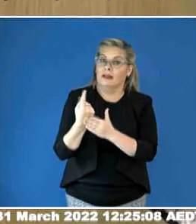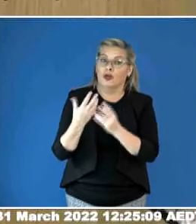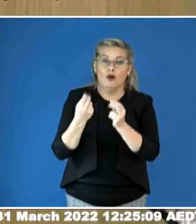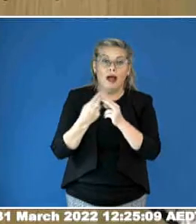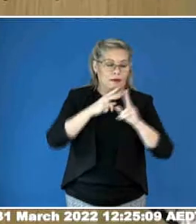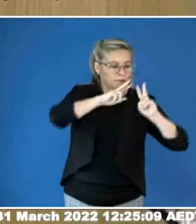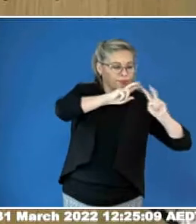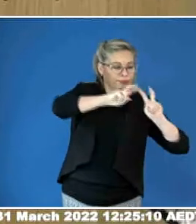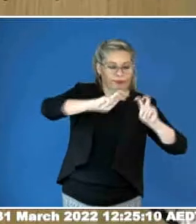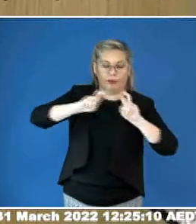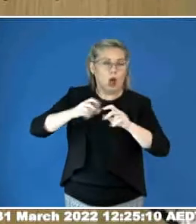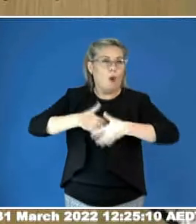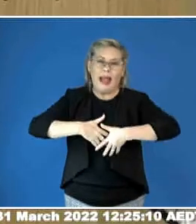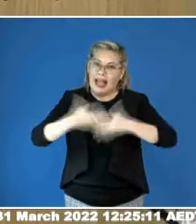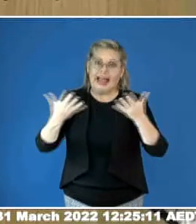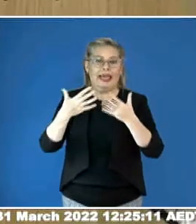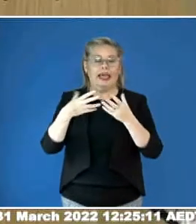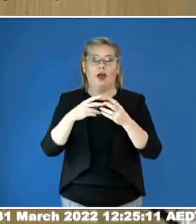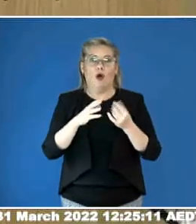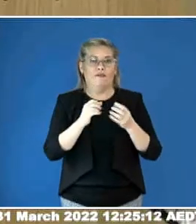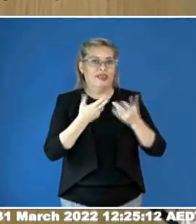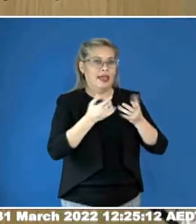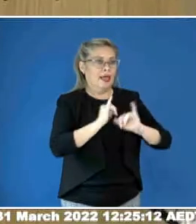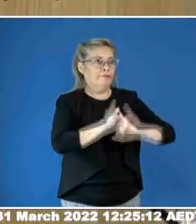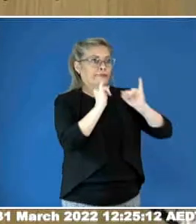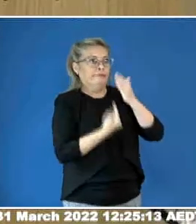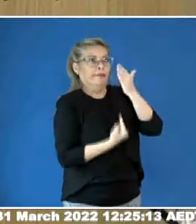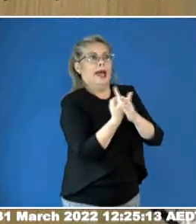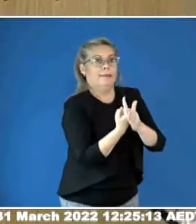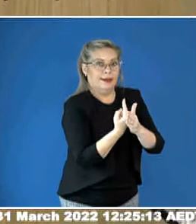investigations, and I think that the Group Manager may have been aware.